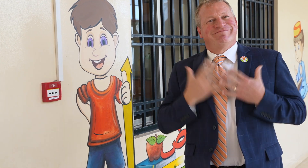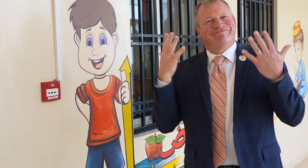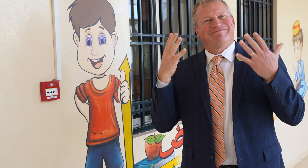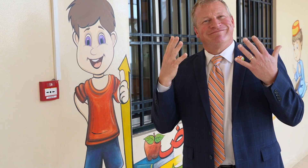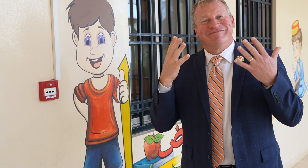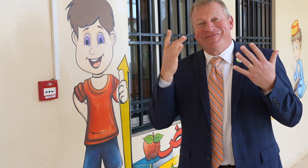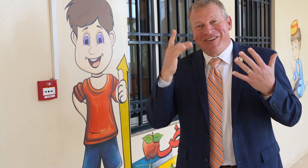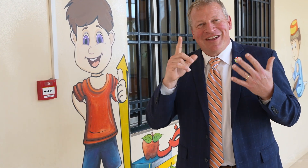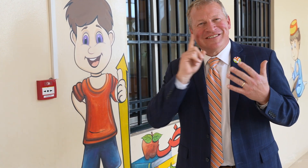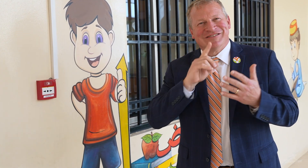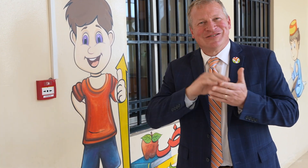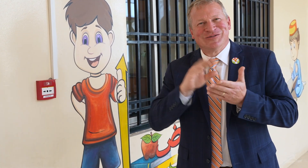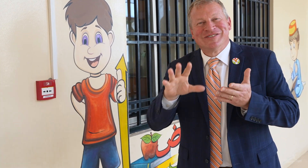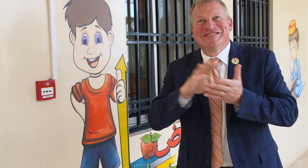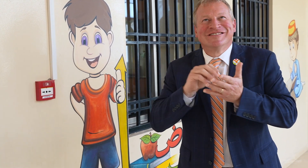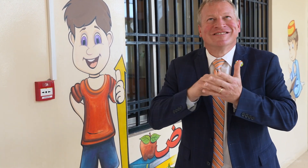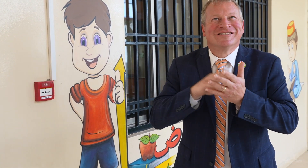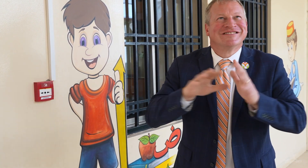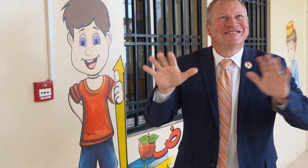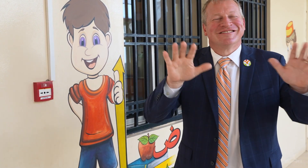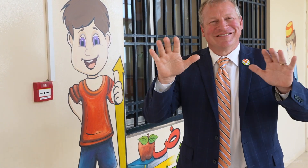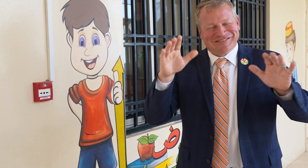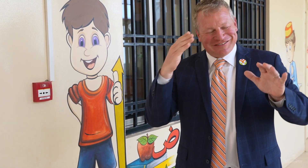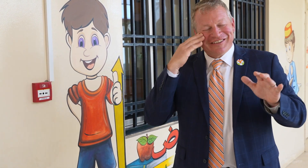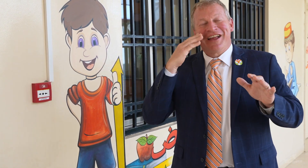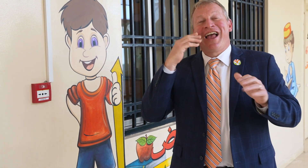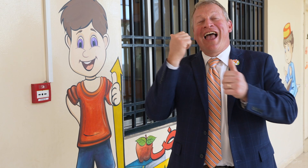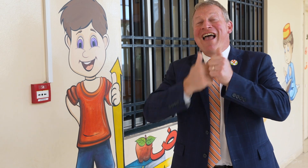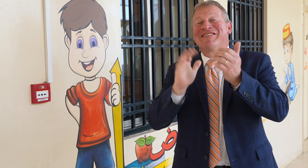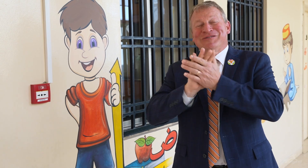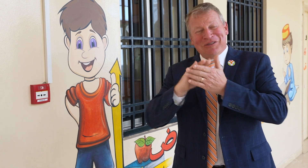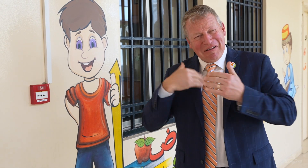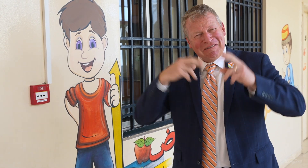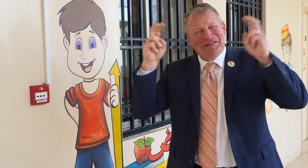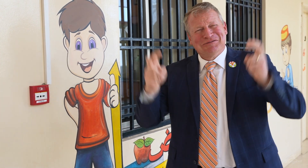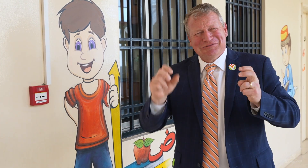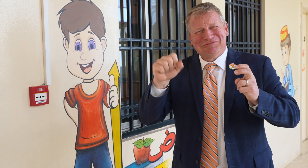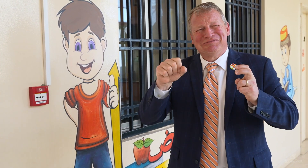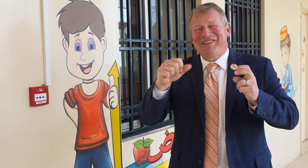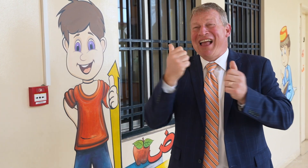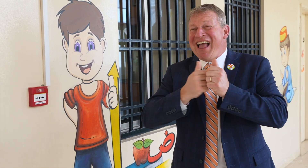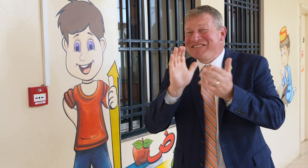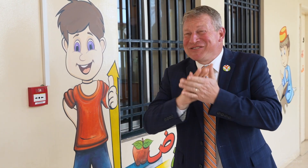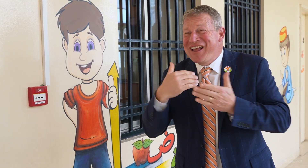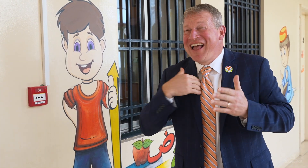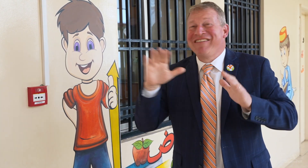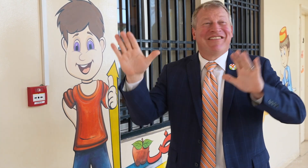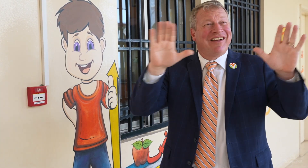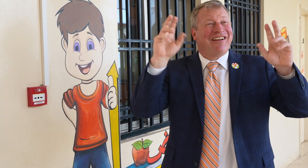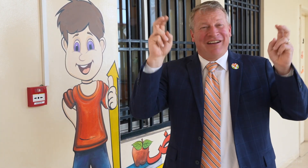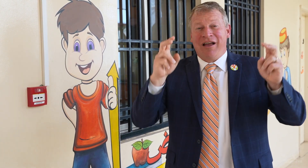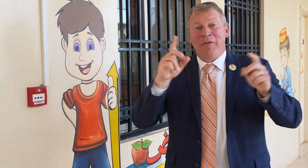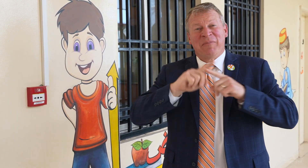I’m so inspired seeing deaf students learning. Of course, every school has its issues,